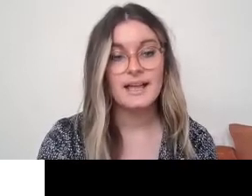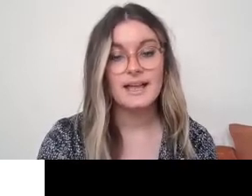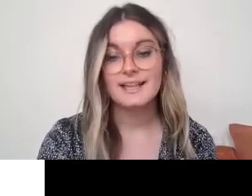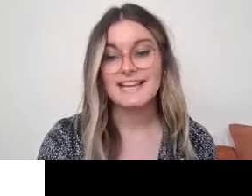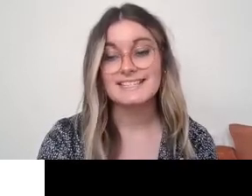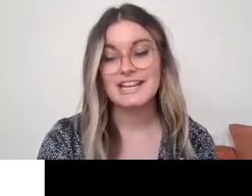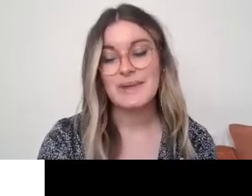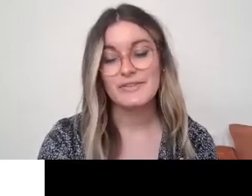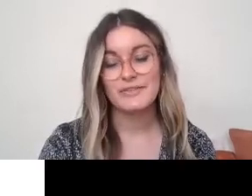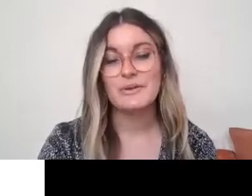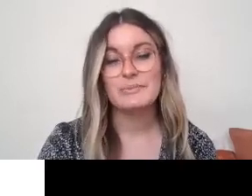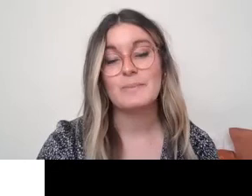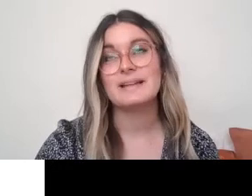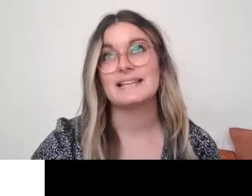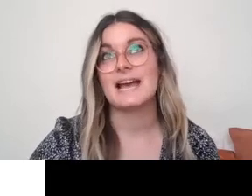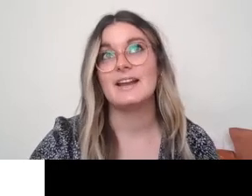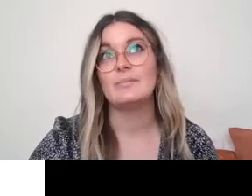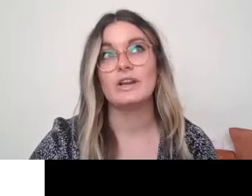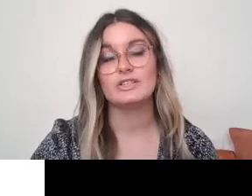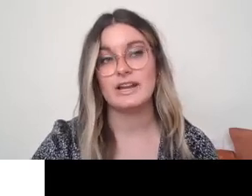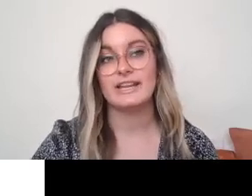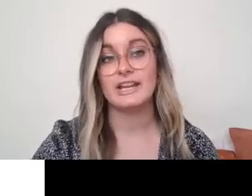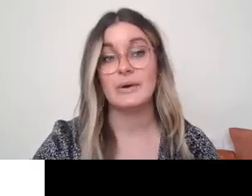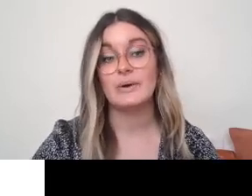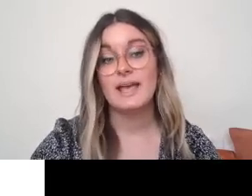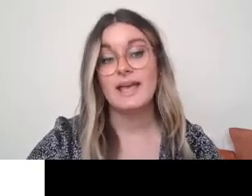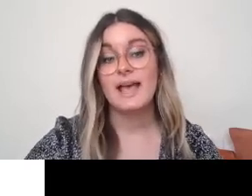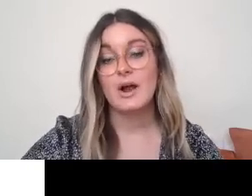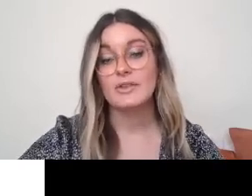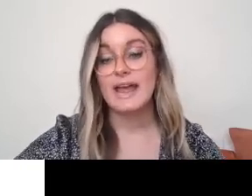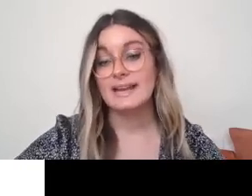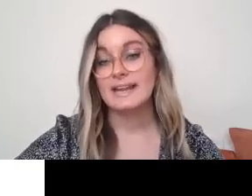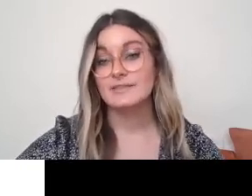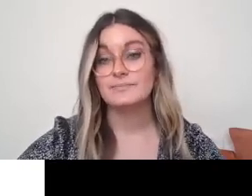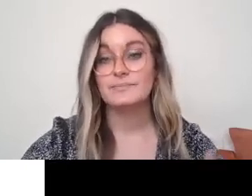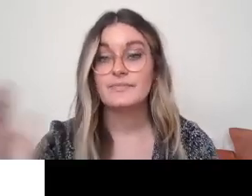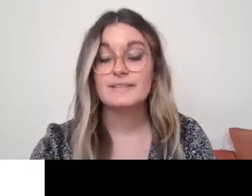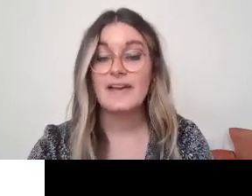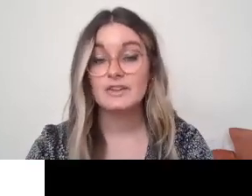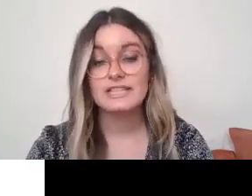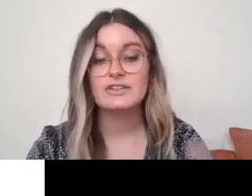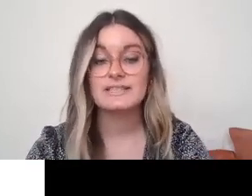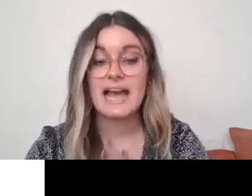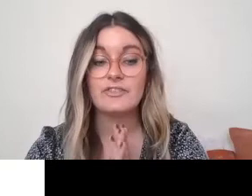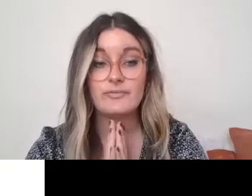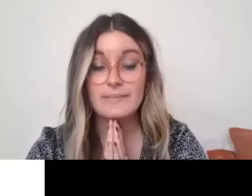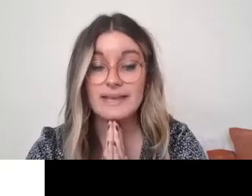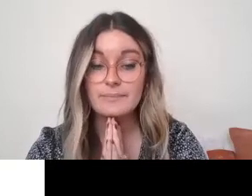And lastly here, we have a few moments, I kind of wondering, you know, are there any faculty or staff who've maybe implemented